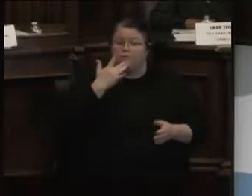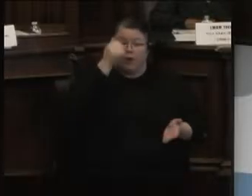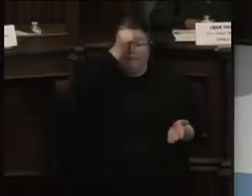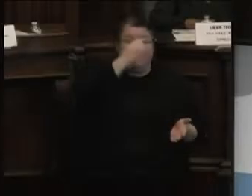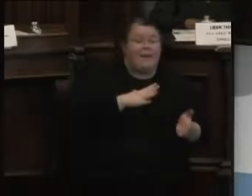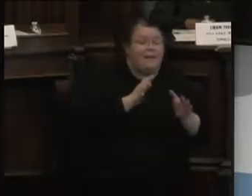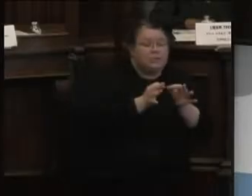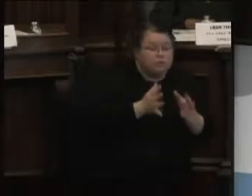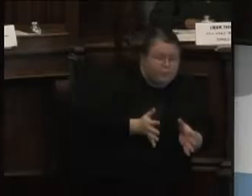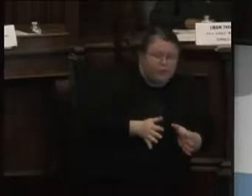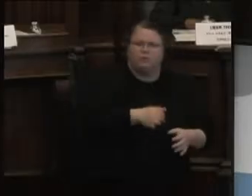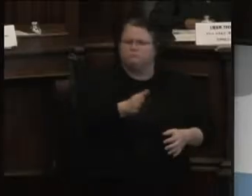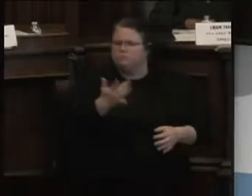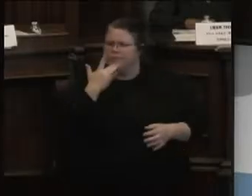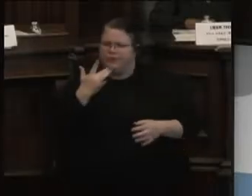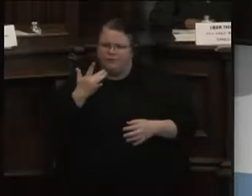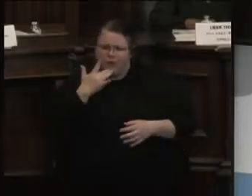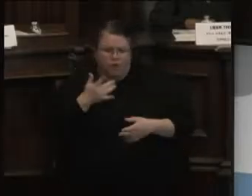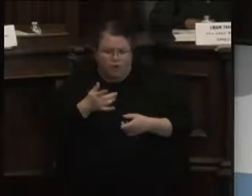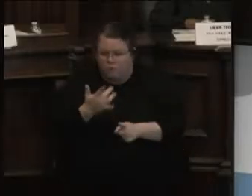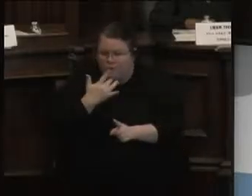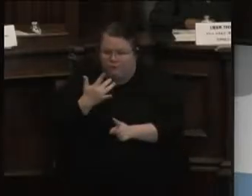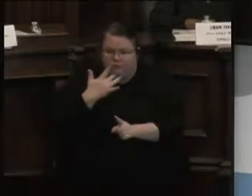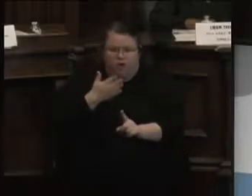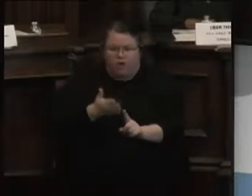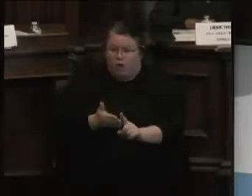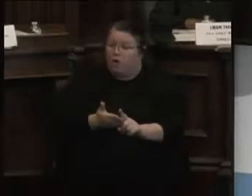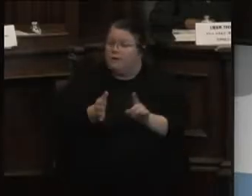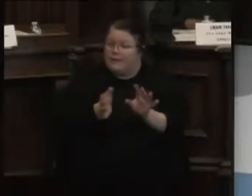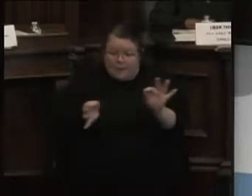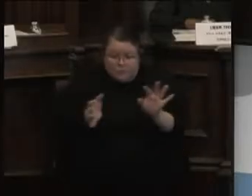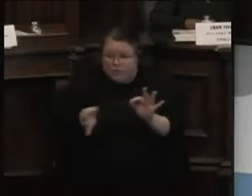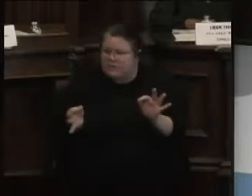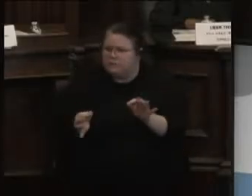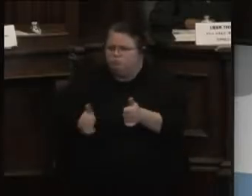would you prefer an interpreter?